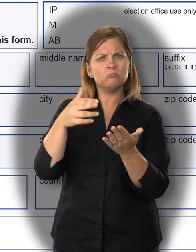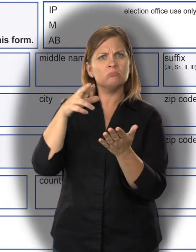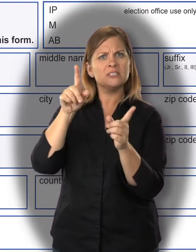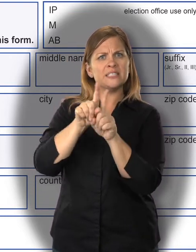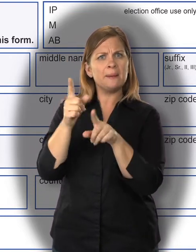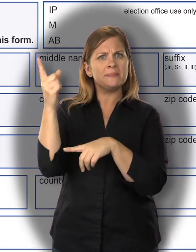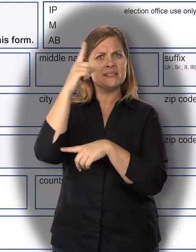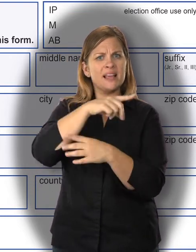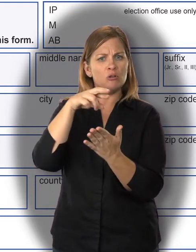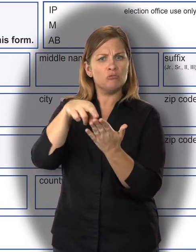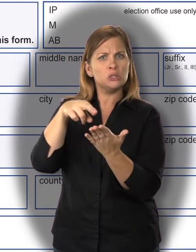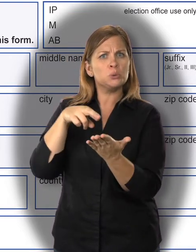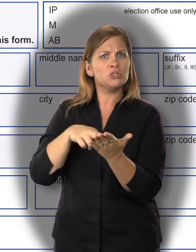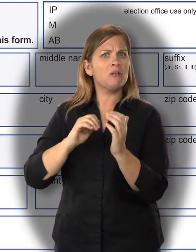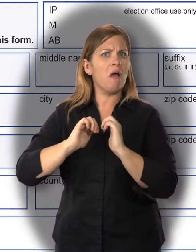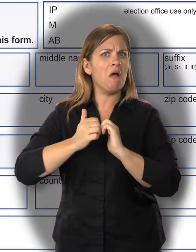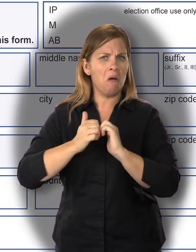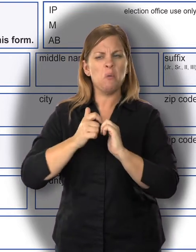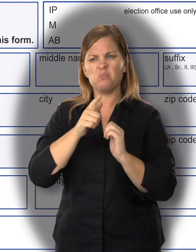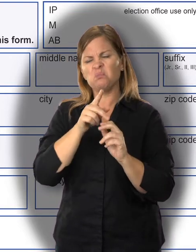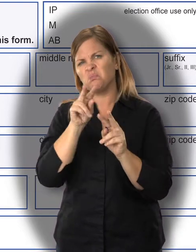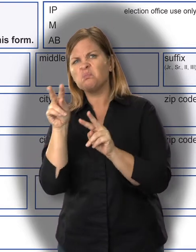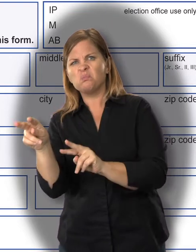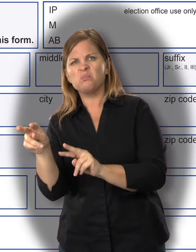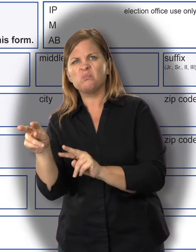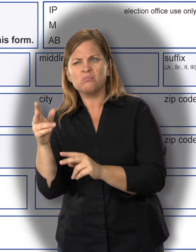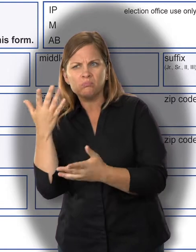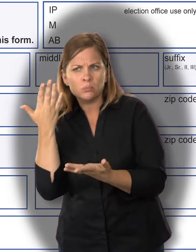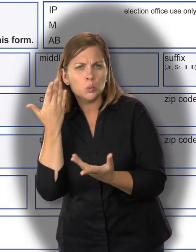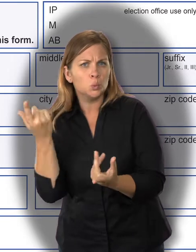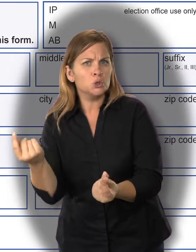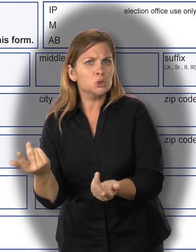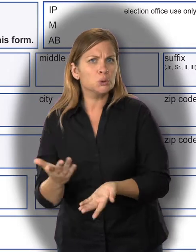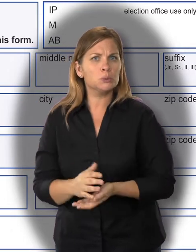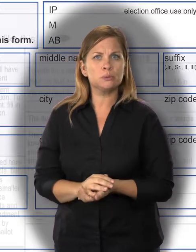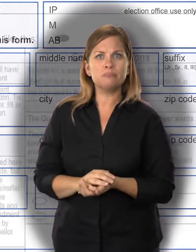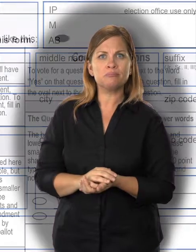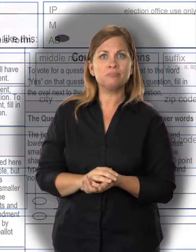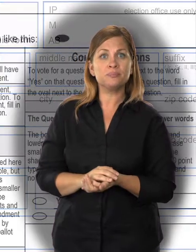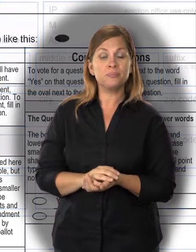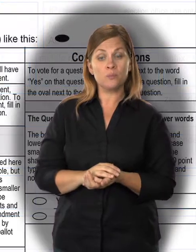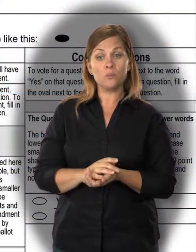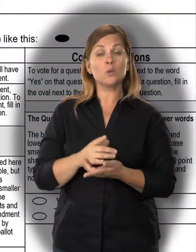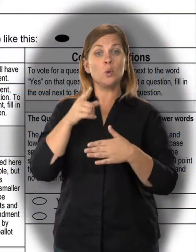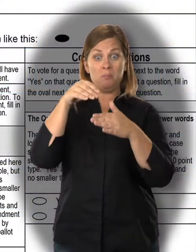for more information about this.